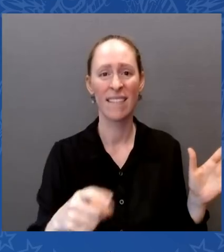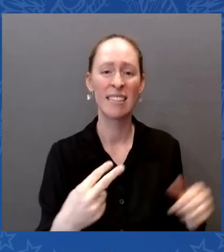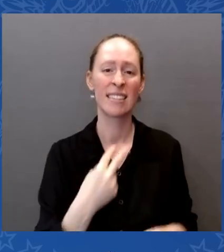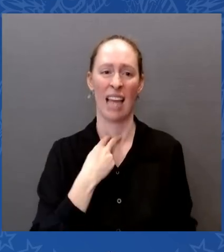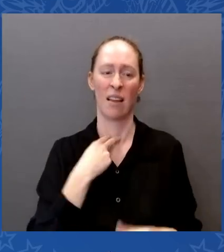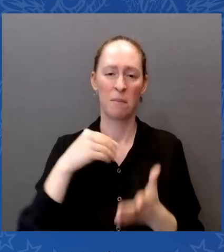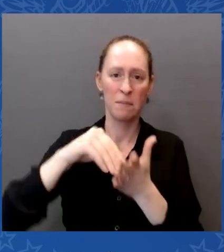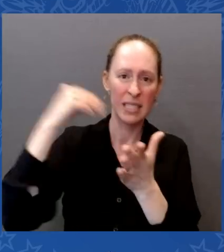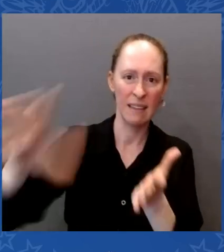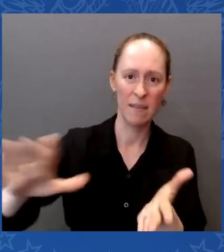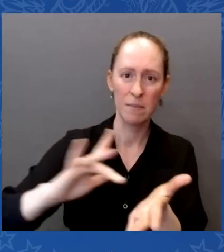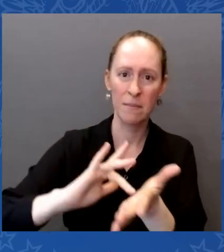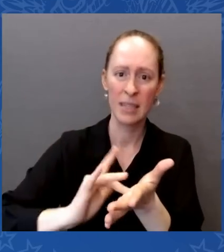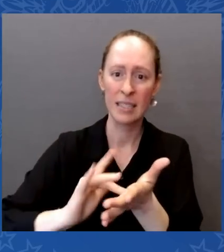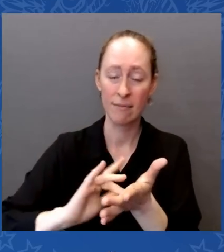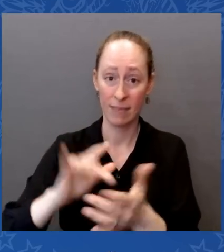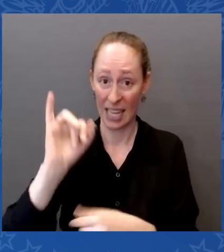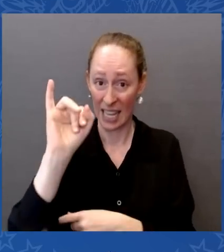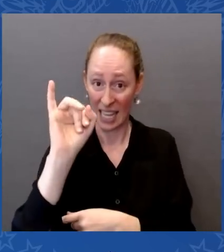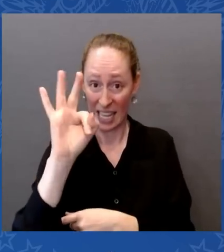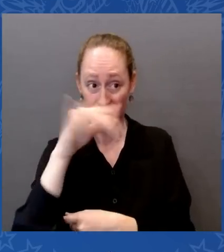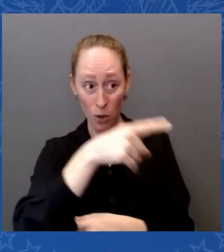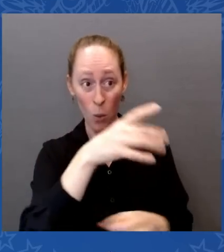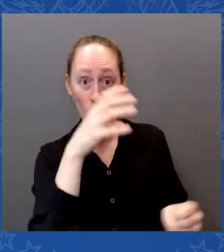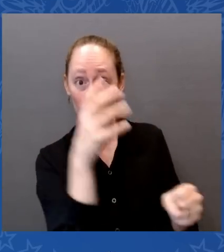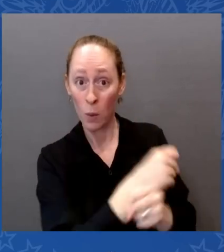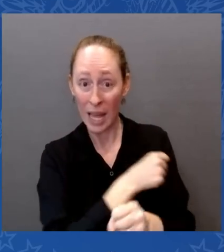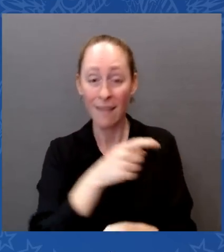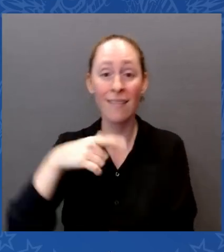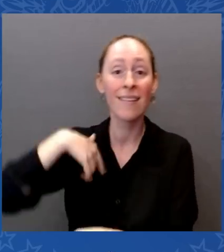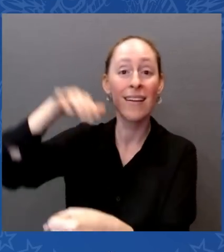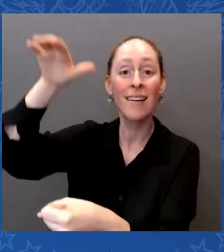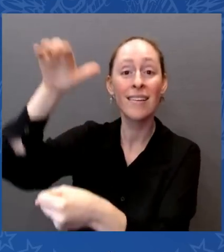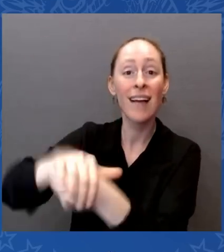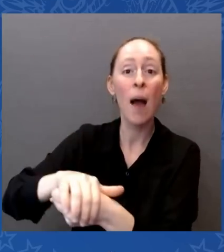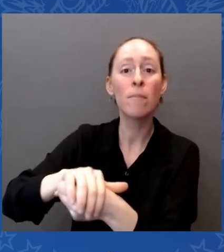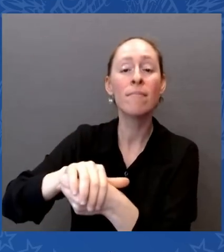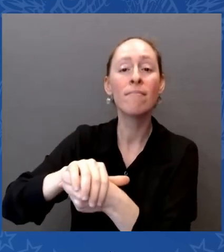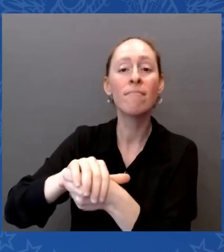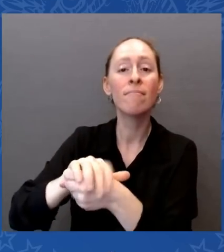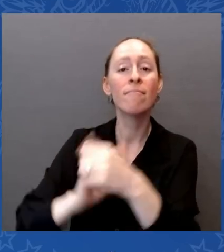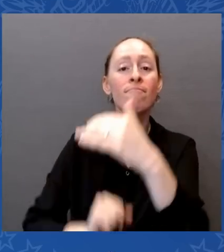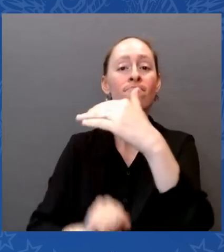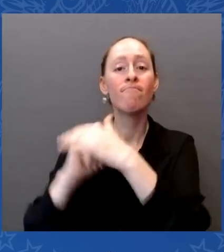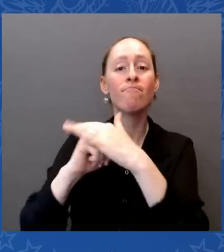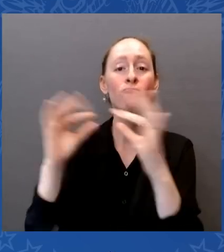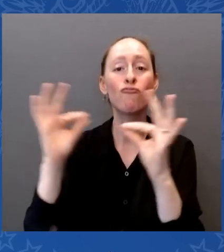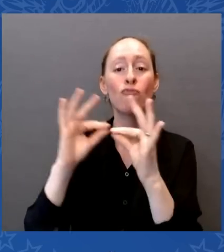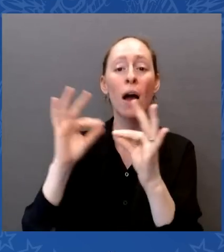maximum any senior would have to pay, no matter what their drug costs are, would be $2,000. It goes away. Gone.